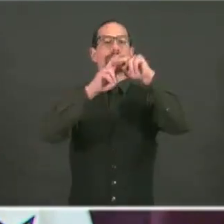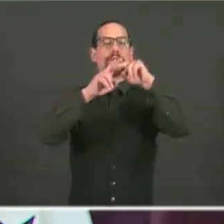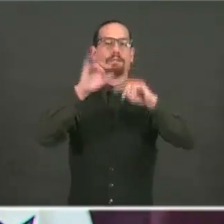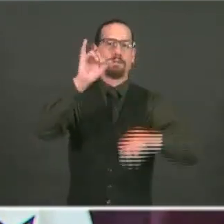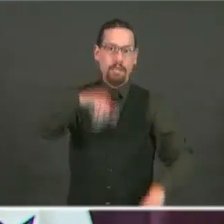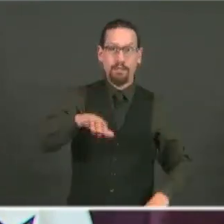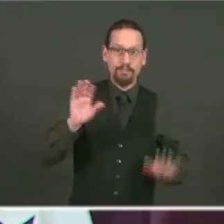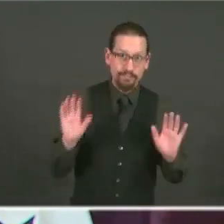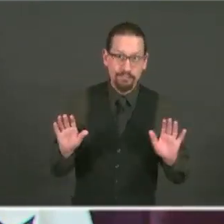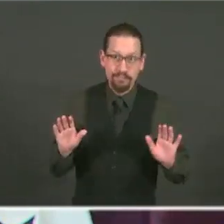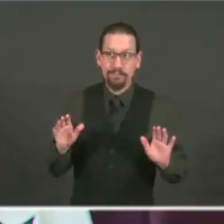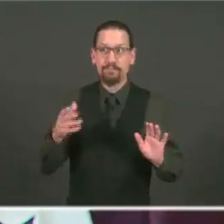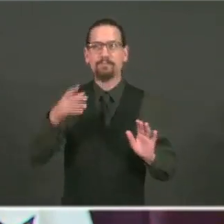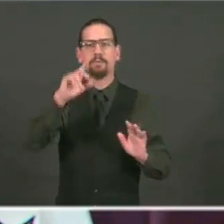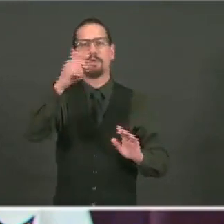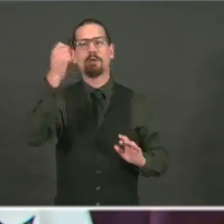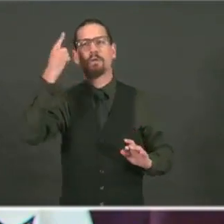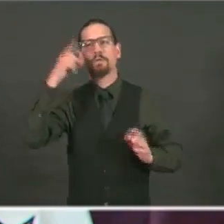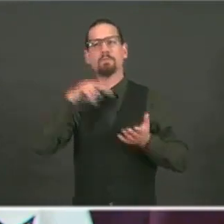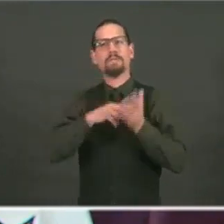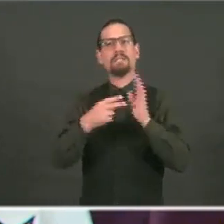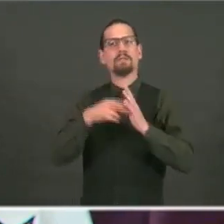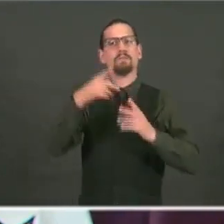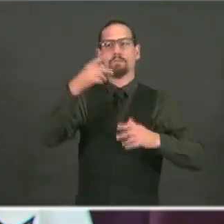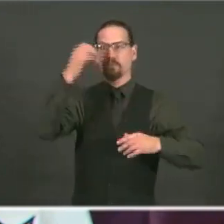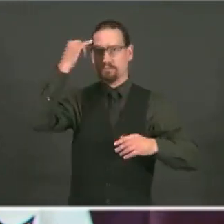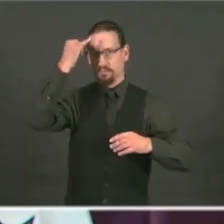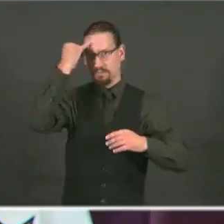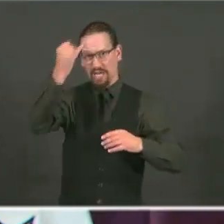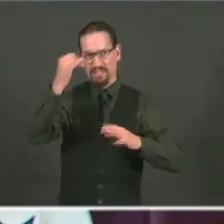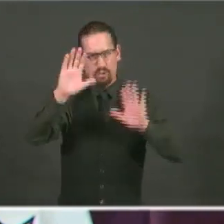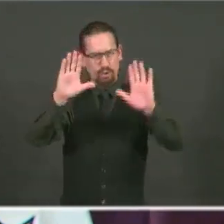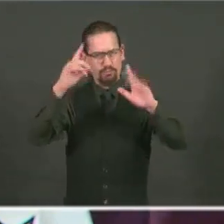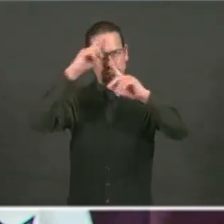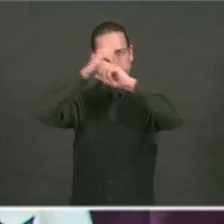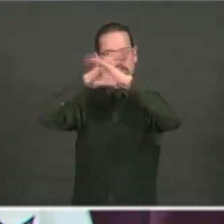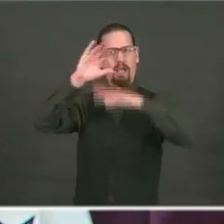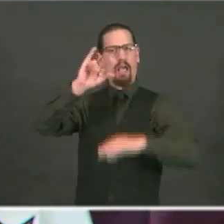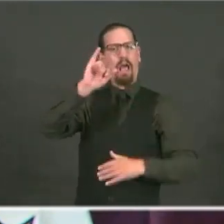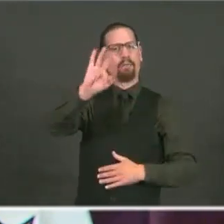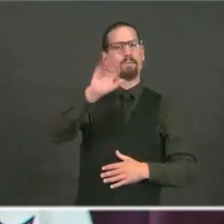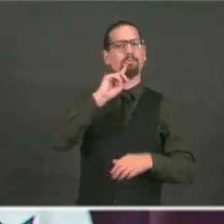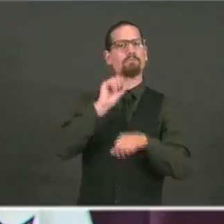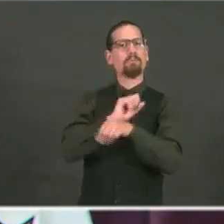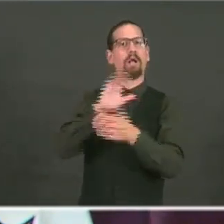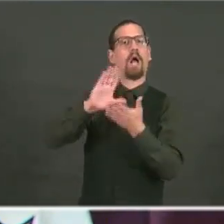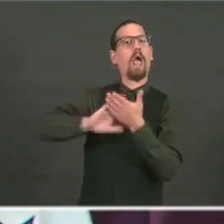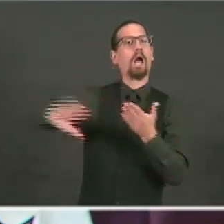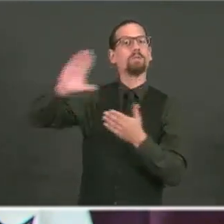TO KNOW THAT BECAUSE IF YOU WERE TO TAKE OUT THOSE SCHOOLS, WE